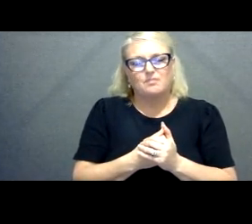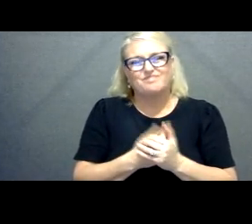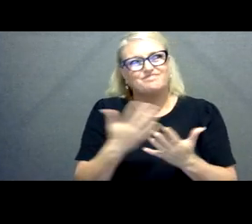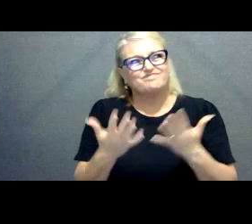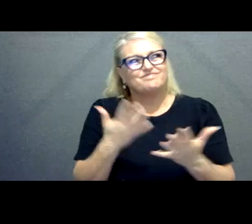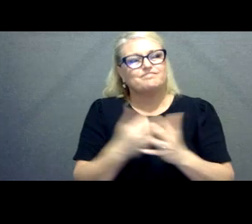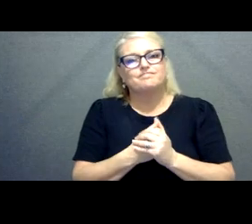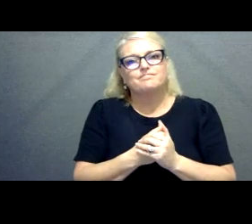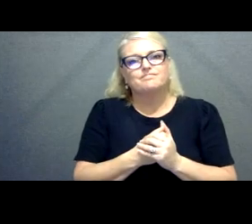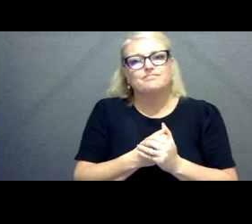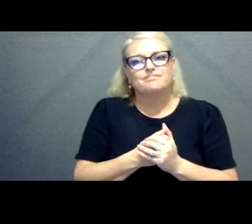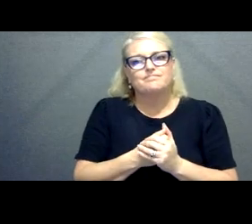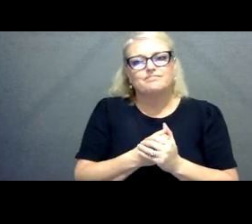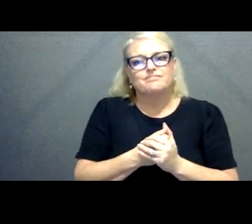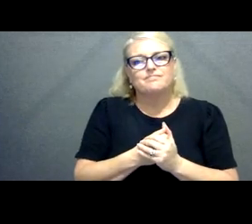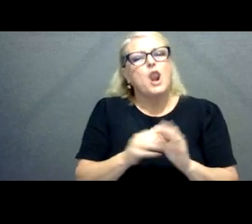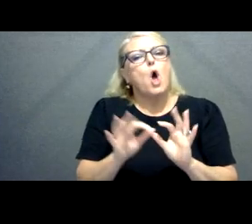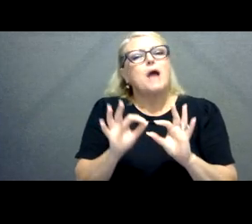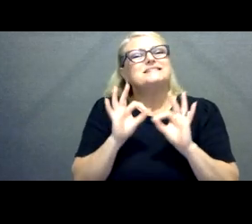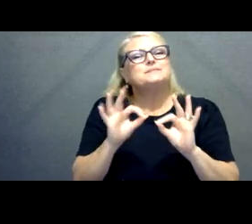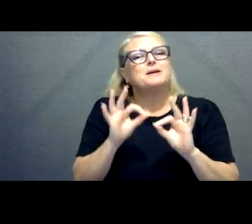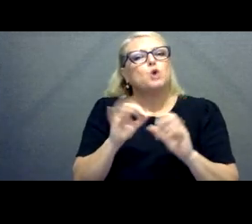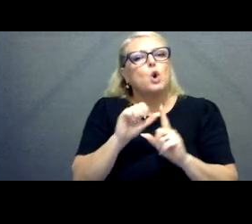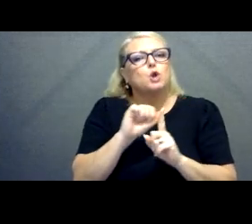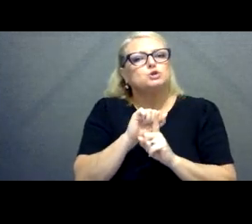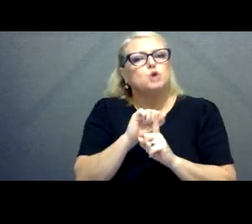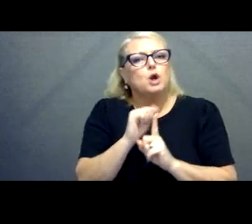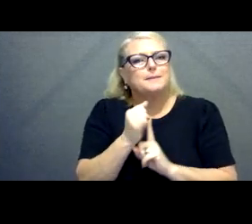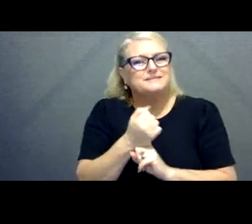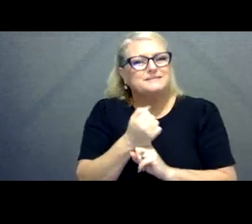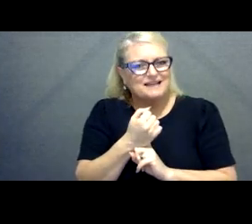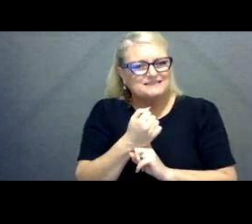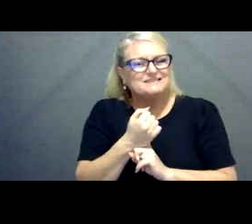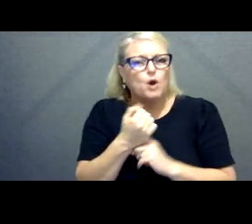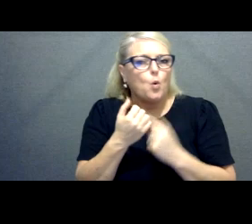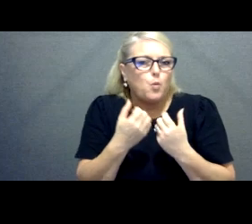circumstances we've got room on the form for you to detail all of those things so I I would err on